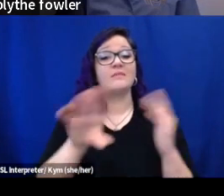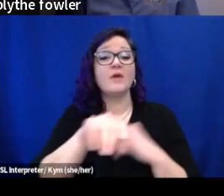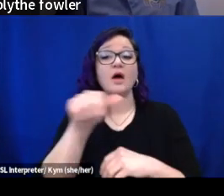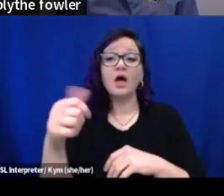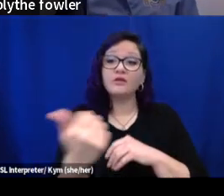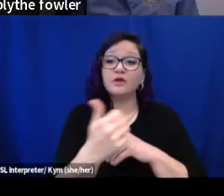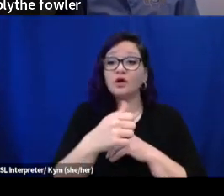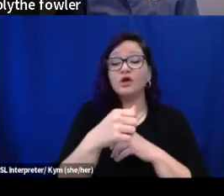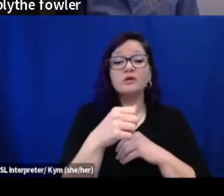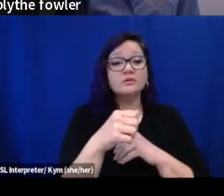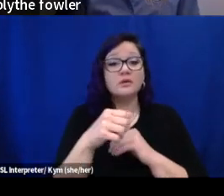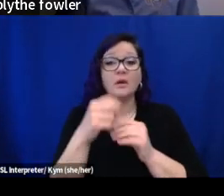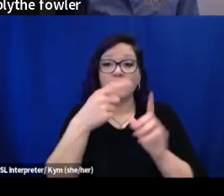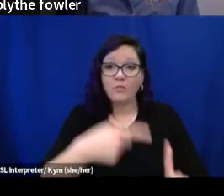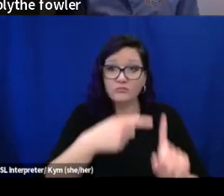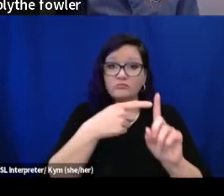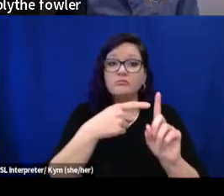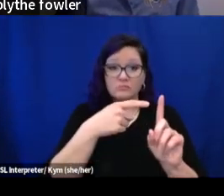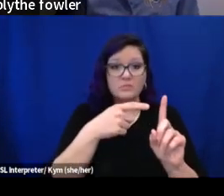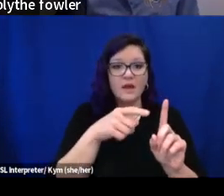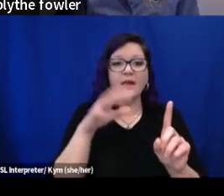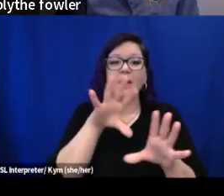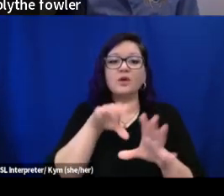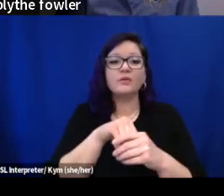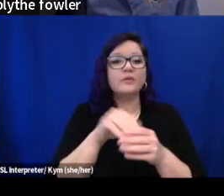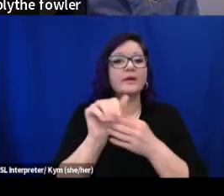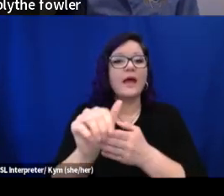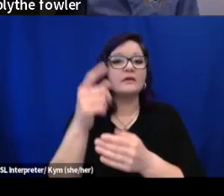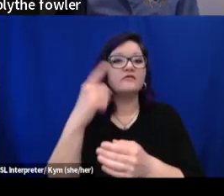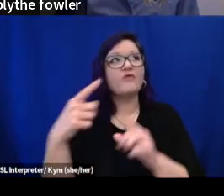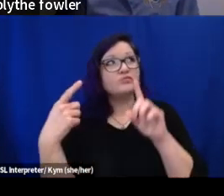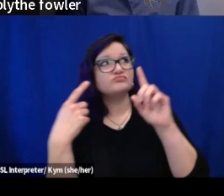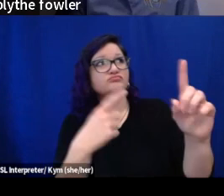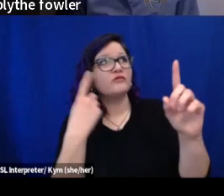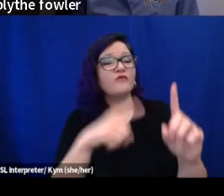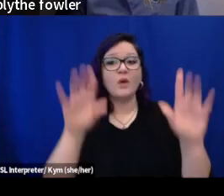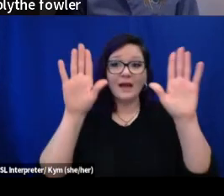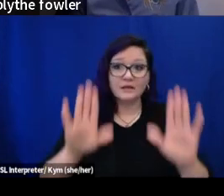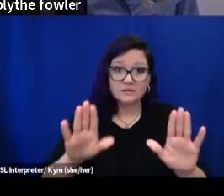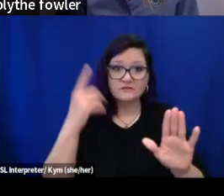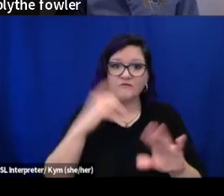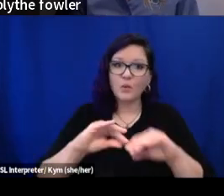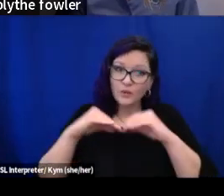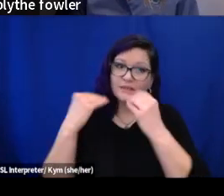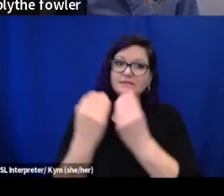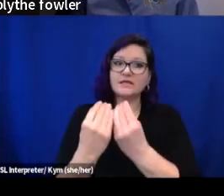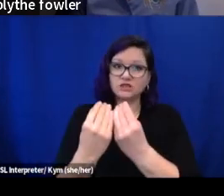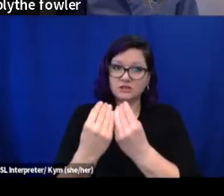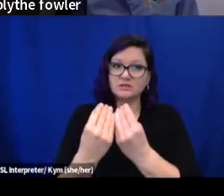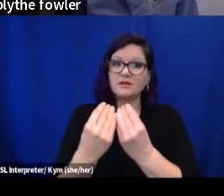include a section on guidance on striving for excellence for organizations, and the services.